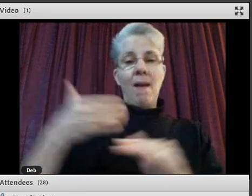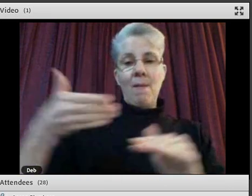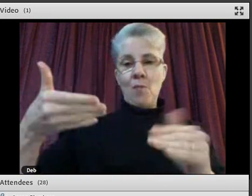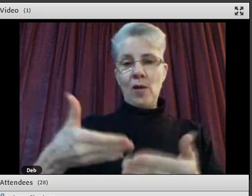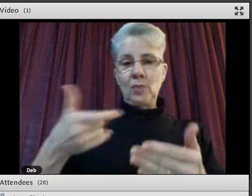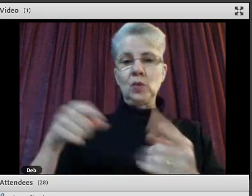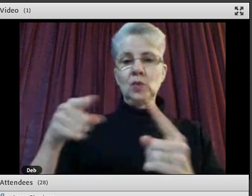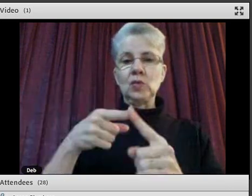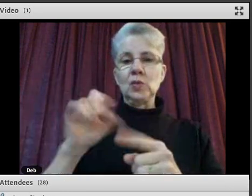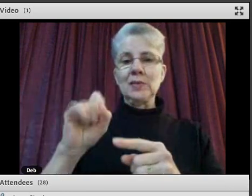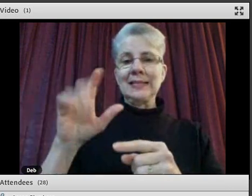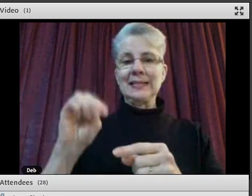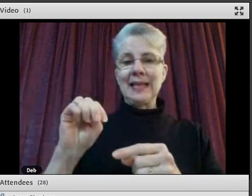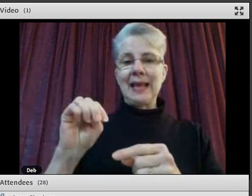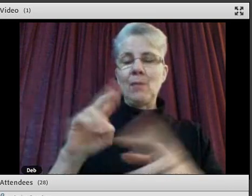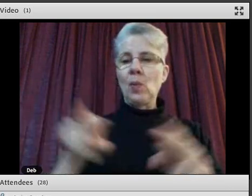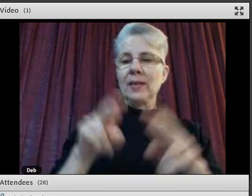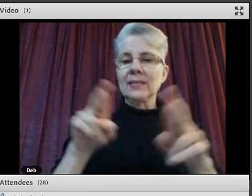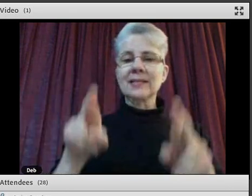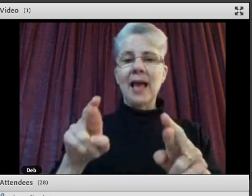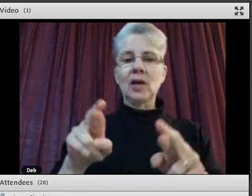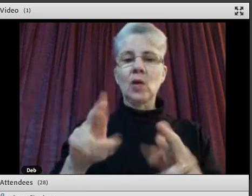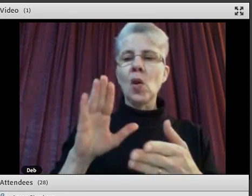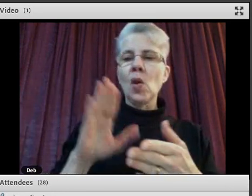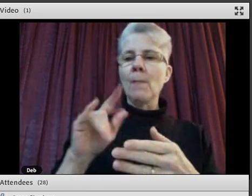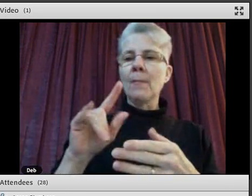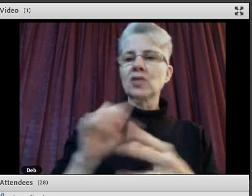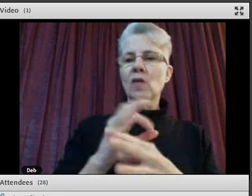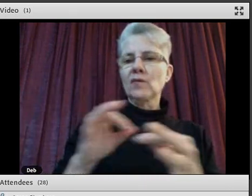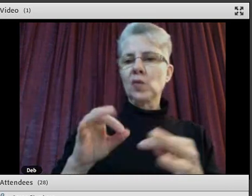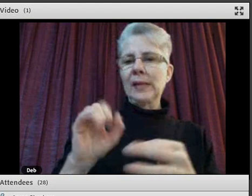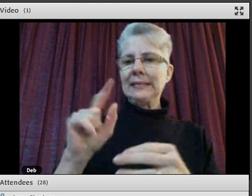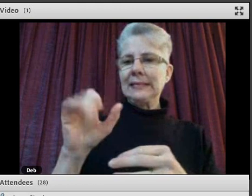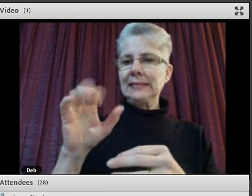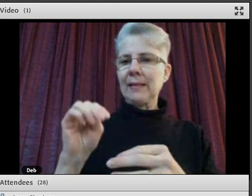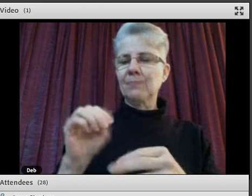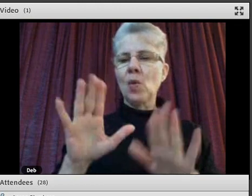"S.T.E.A.M. Recycled, Low-Budget (or Free) S.T.E.A.M." We have a wonderful learning opportunity